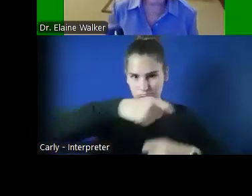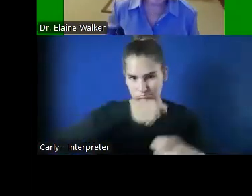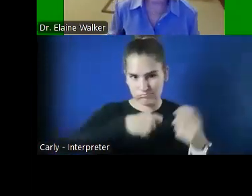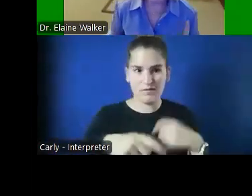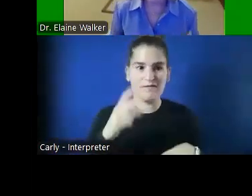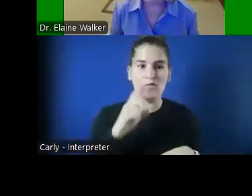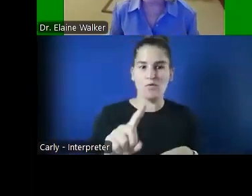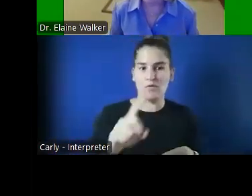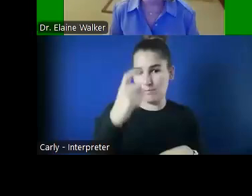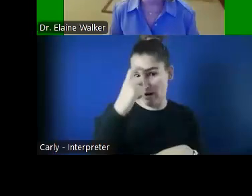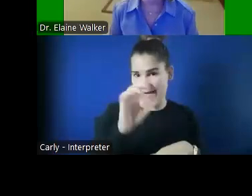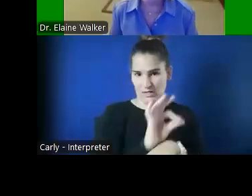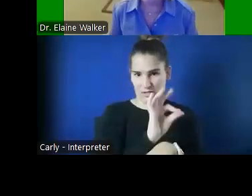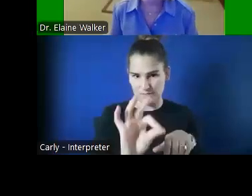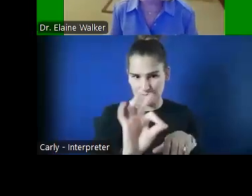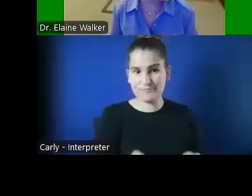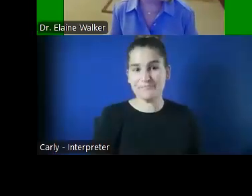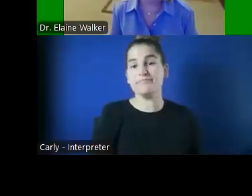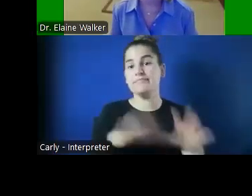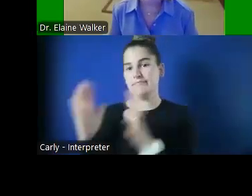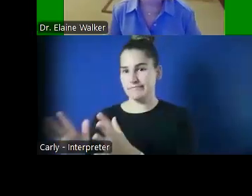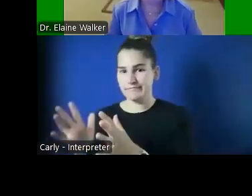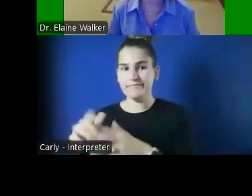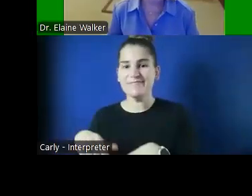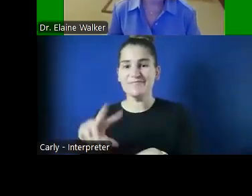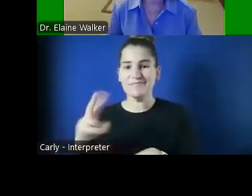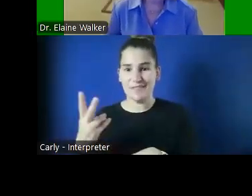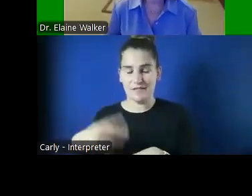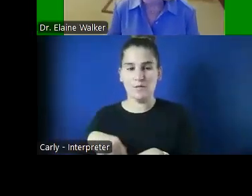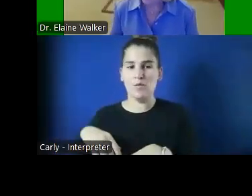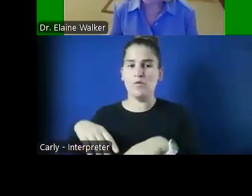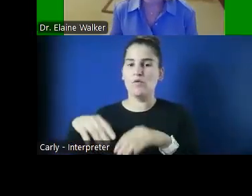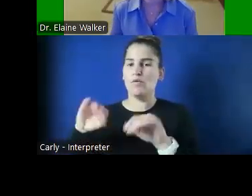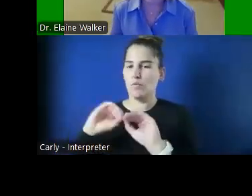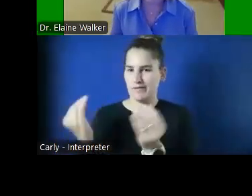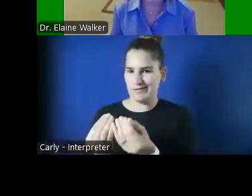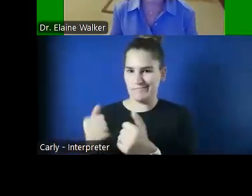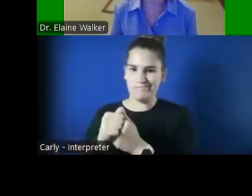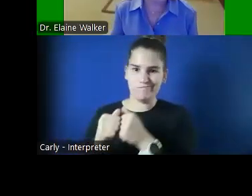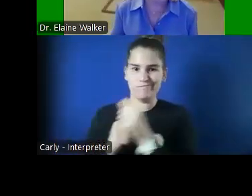but then there are also organiz organizational effects so these are structural changes in ner